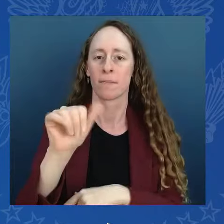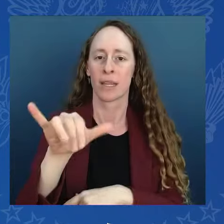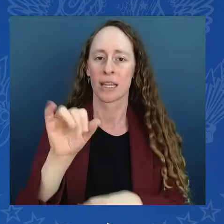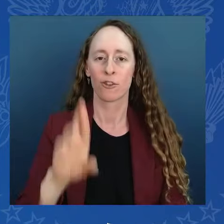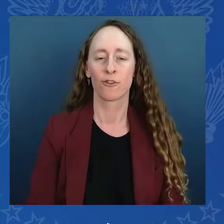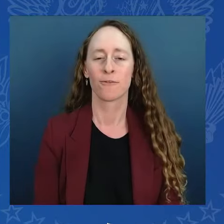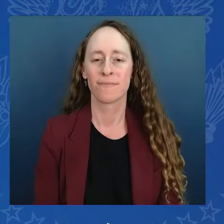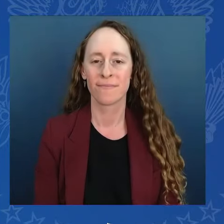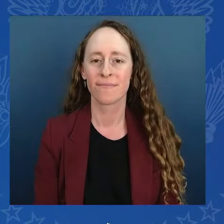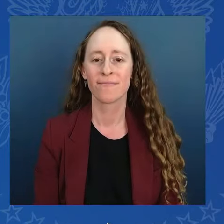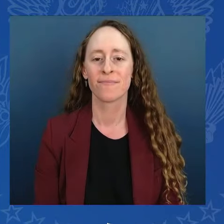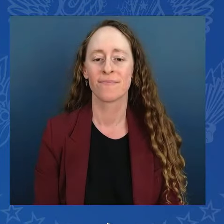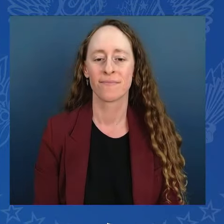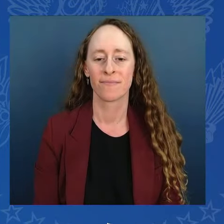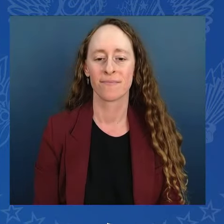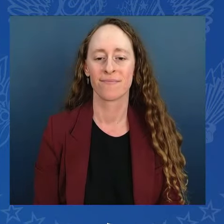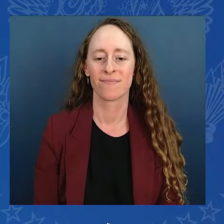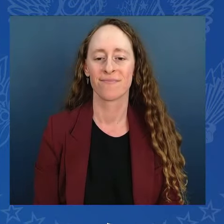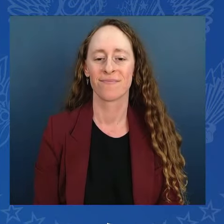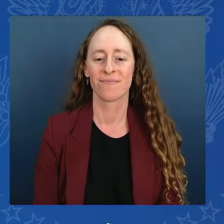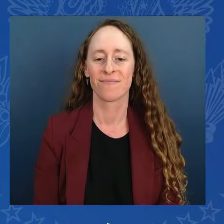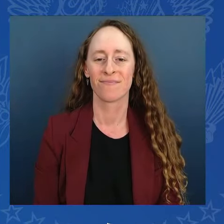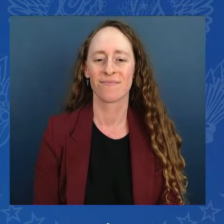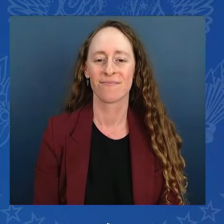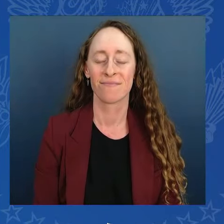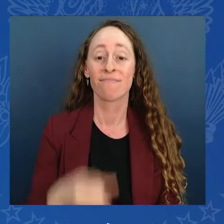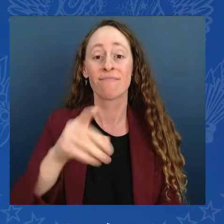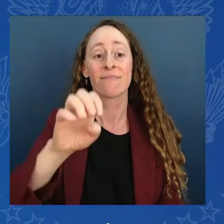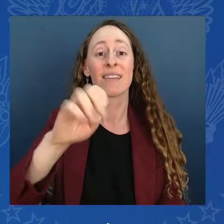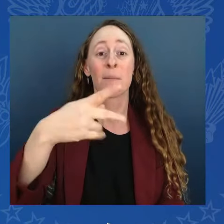Our great administrator of the U.S. Environmental Protection Agency, Michael Regan.